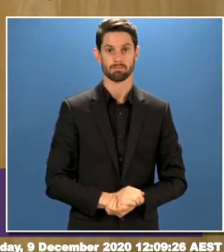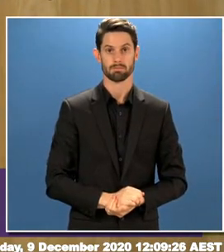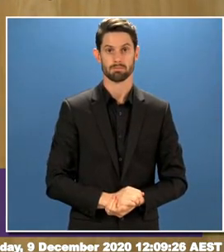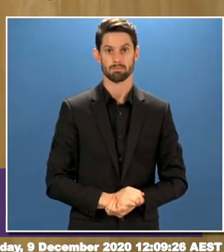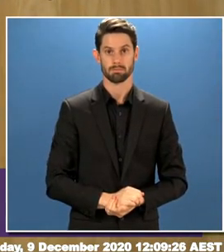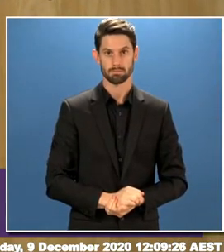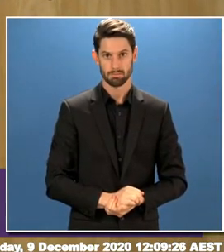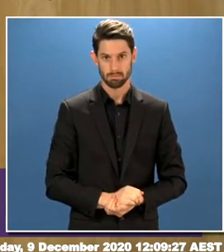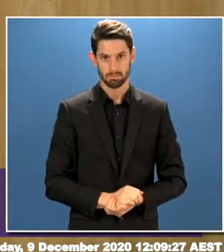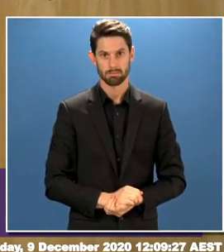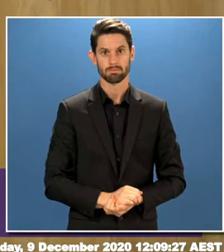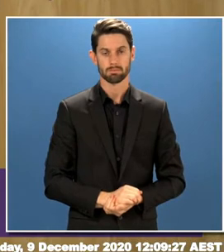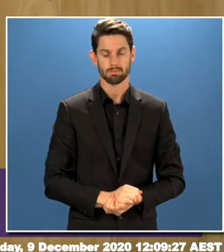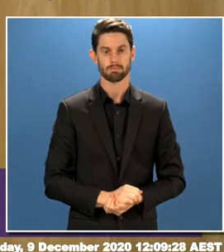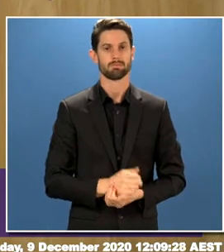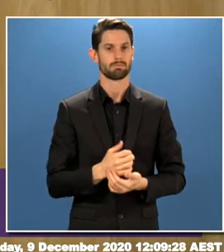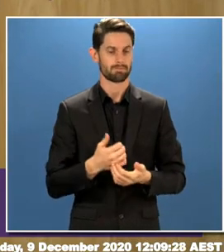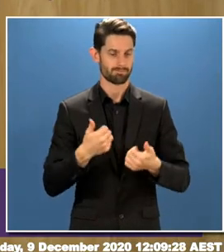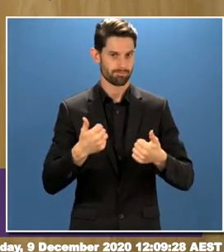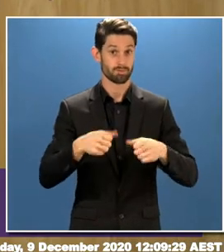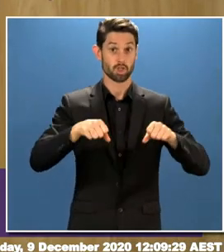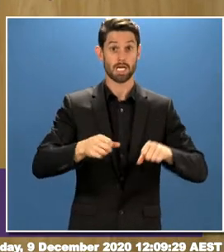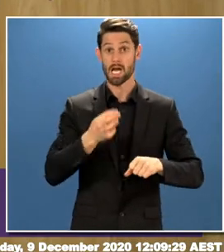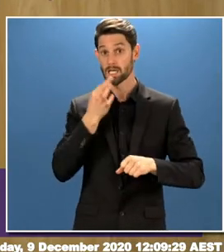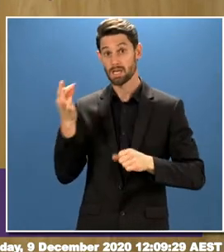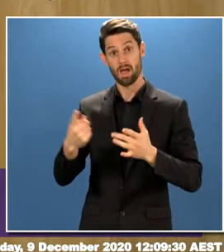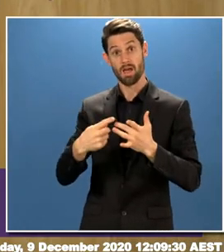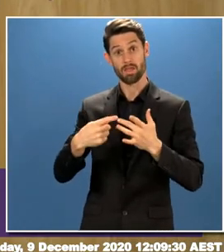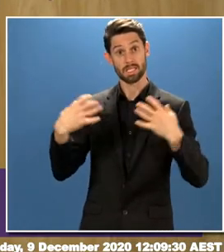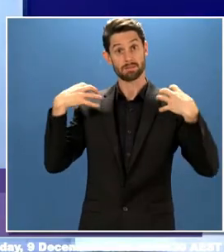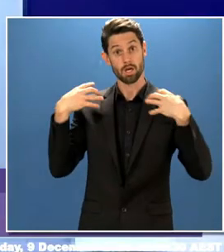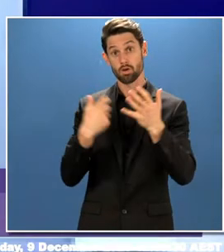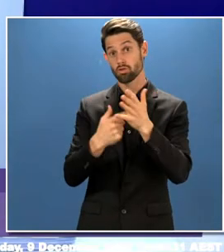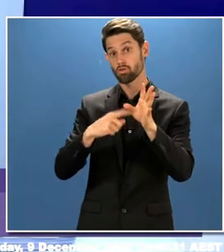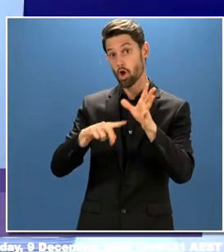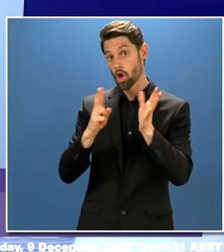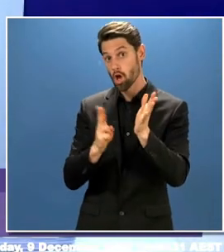Thank you. Commissioner Ryan? I don't have any questions, Mr Chair.